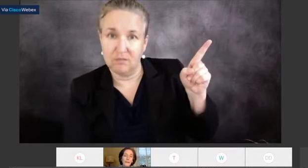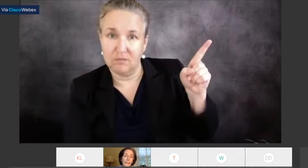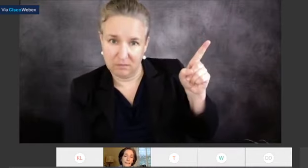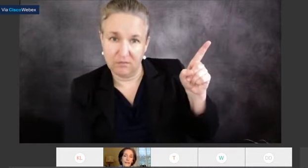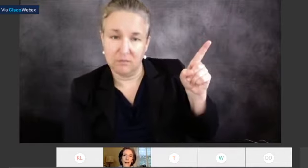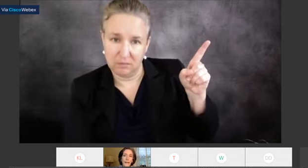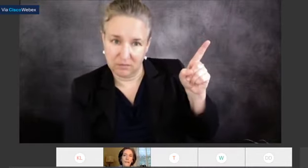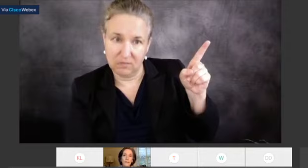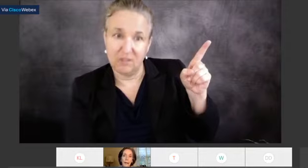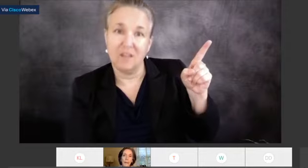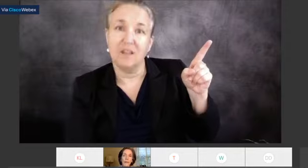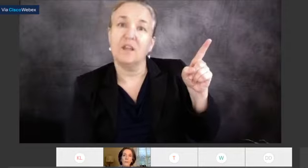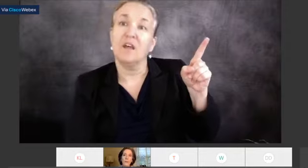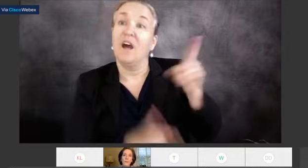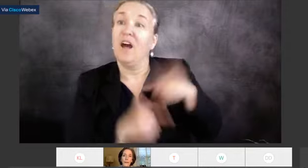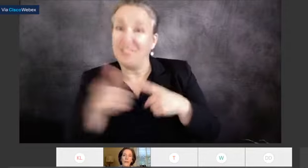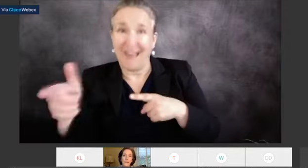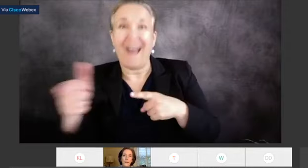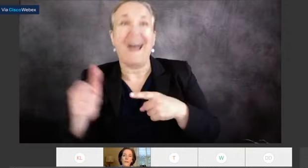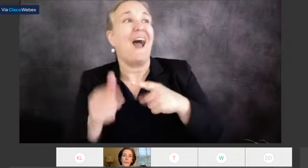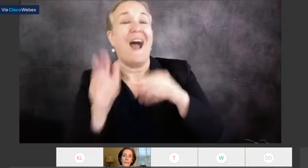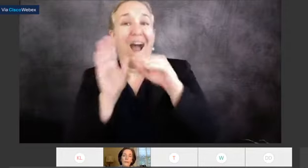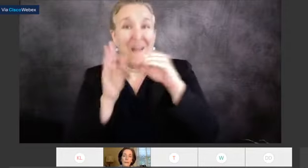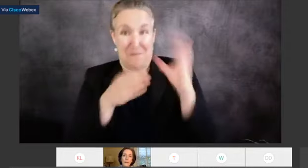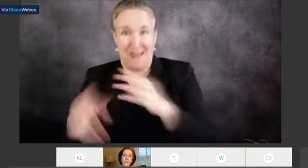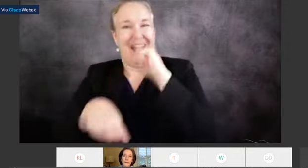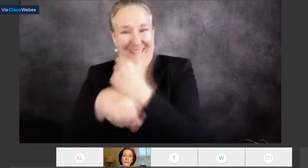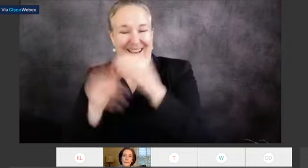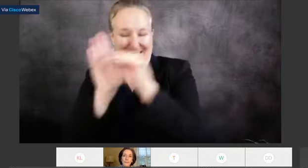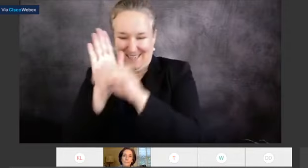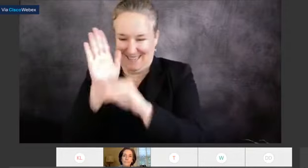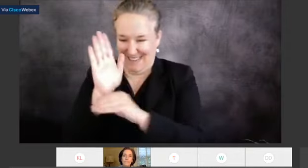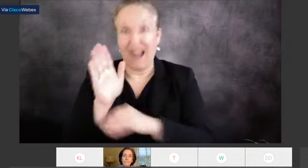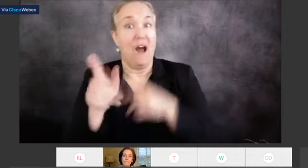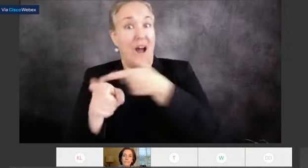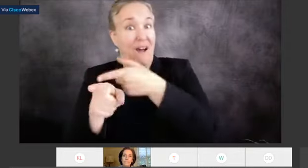complete lack of compliance with the plan that they submitted